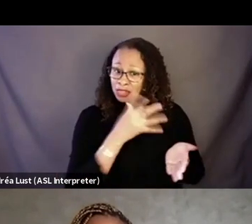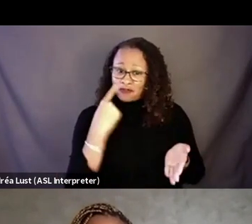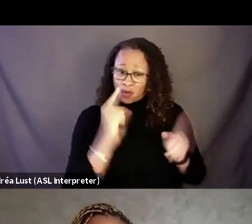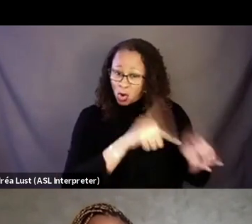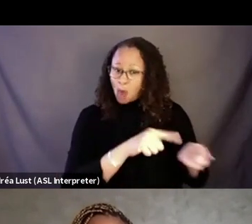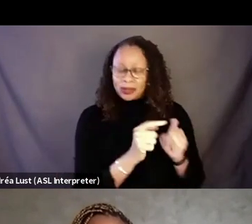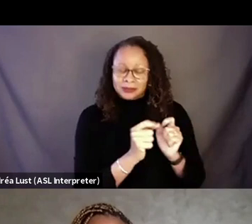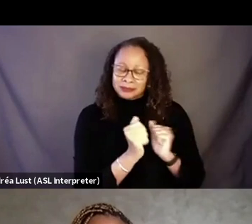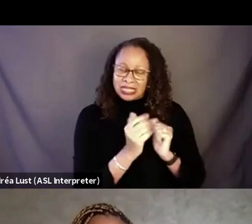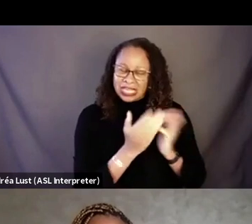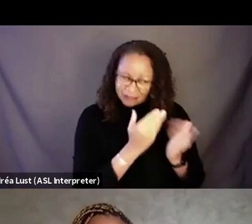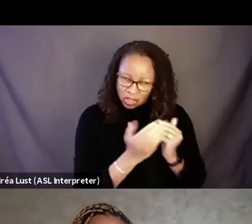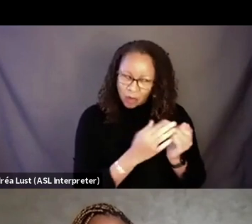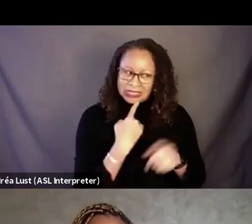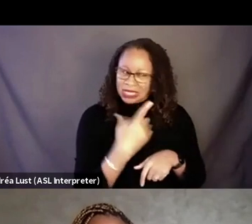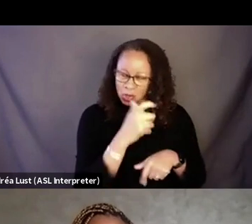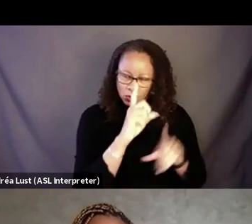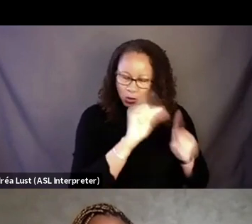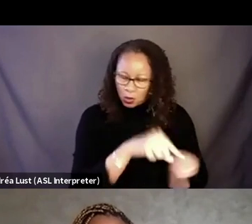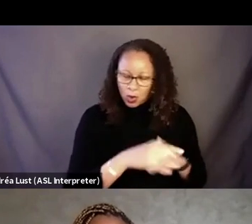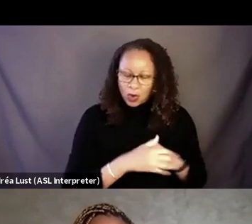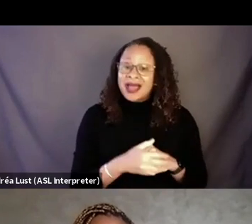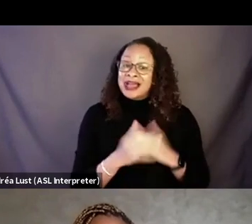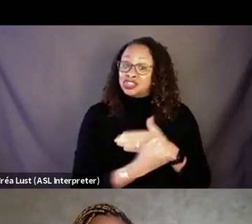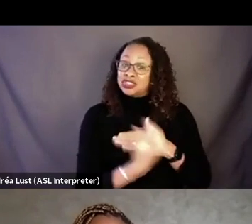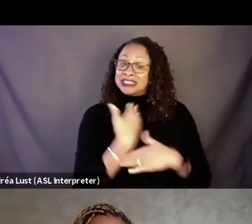because she sent me the film and I watched it for myself